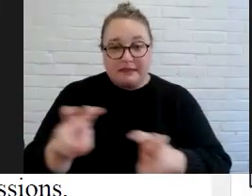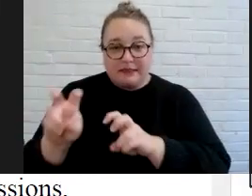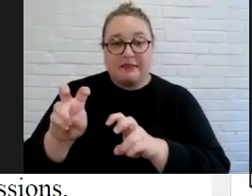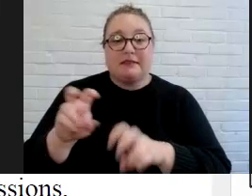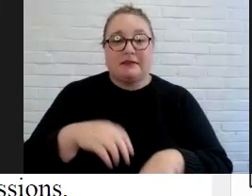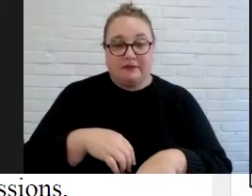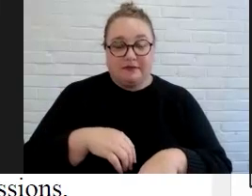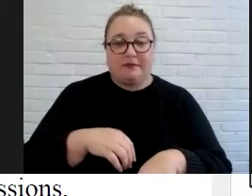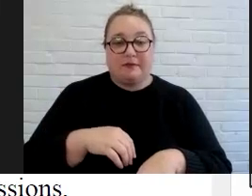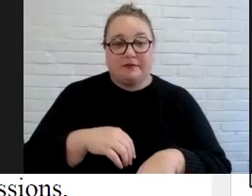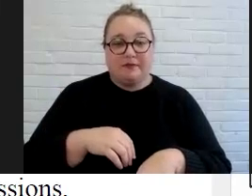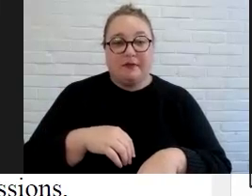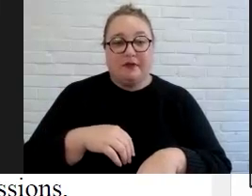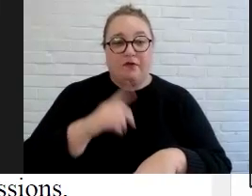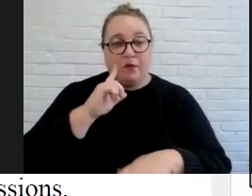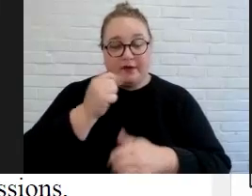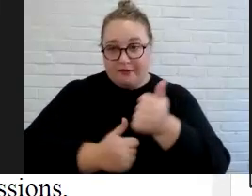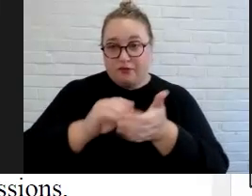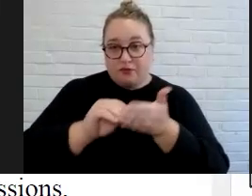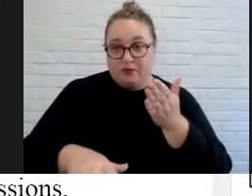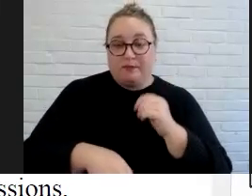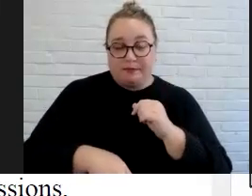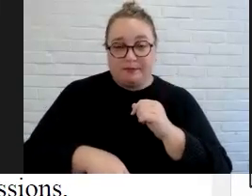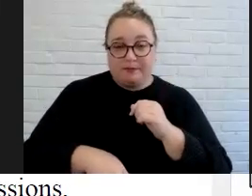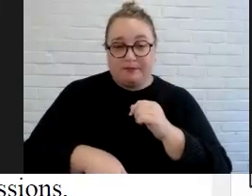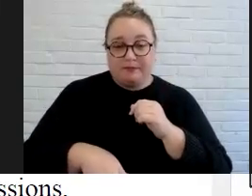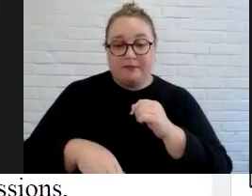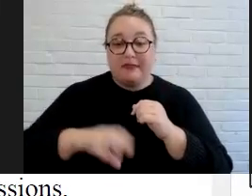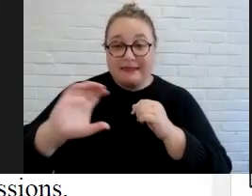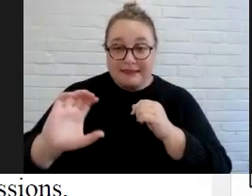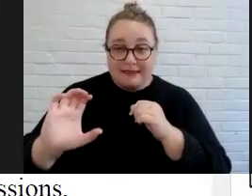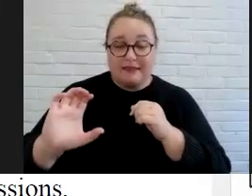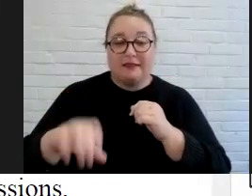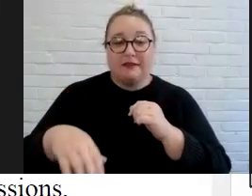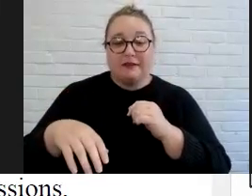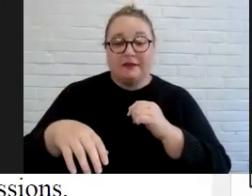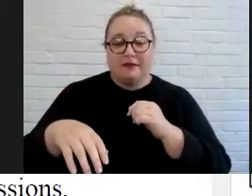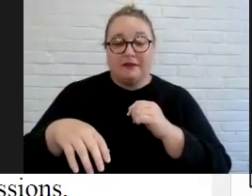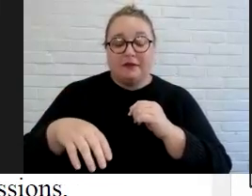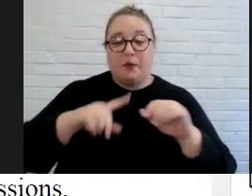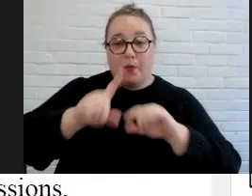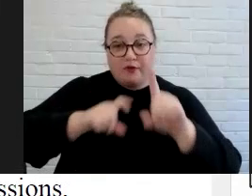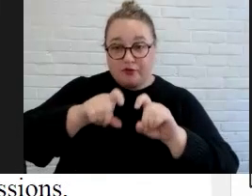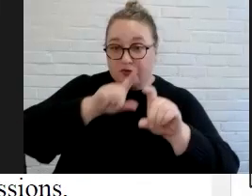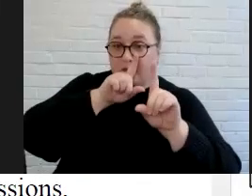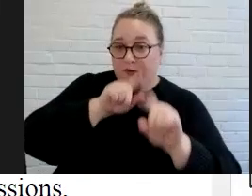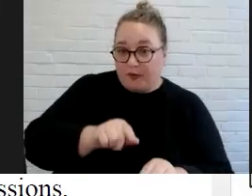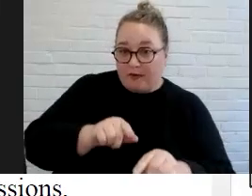C is providing information or responding to questions about the content of a course, or competency.